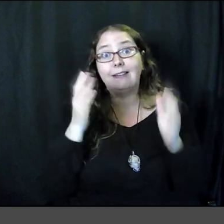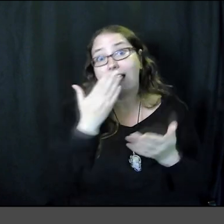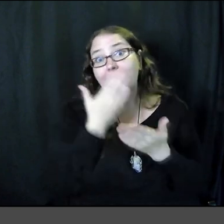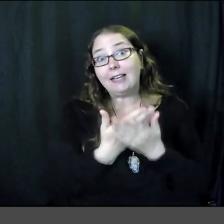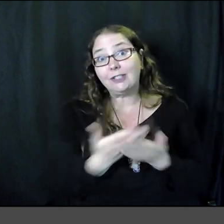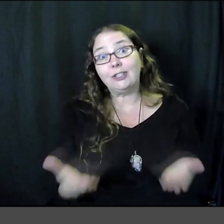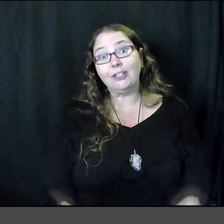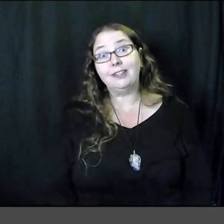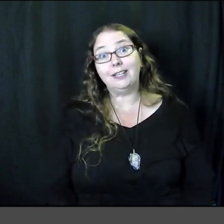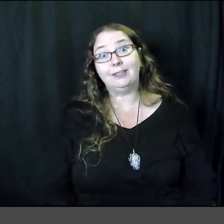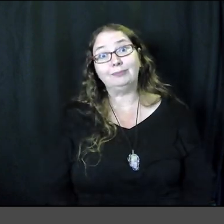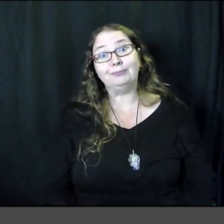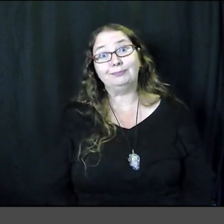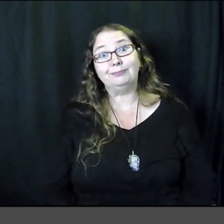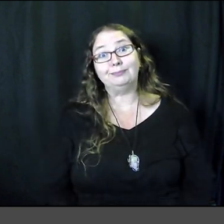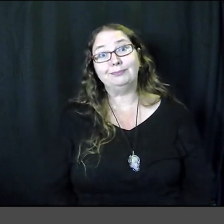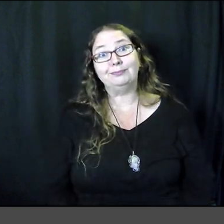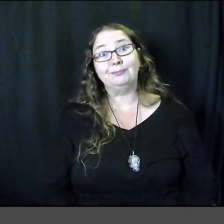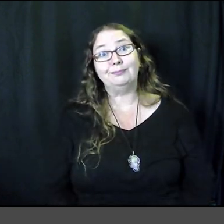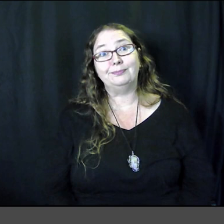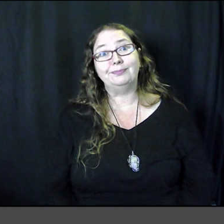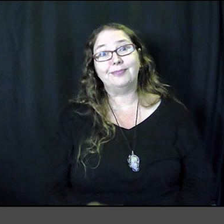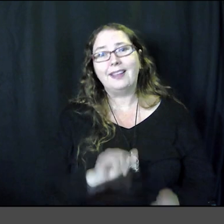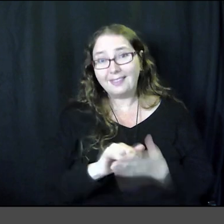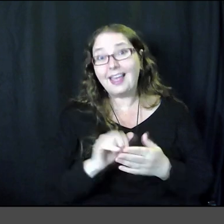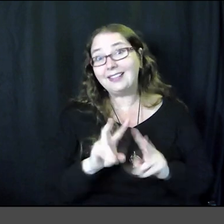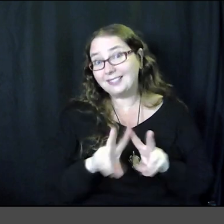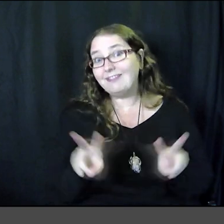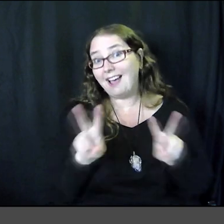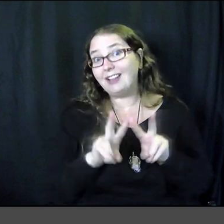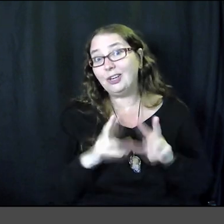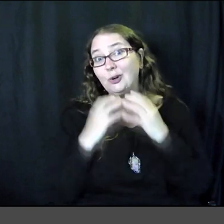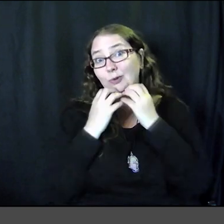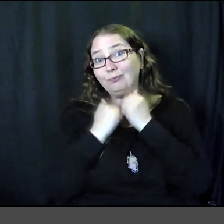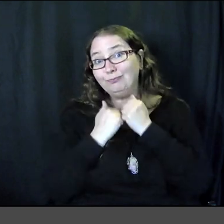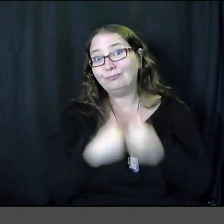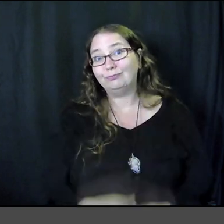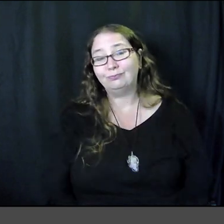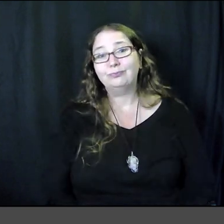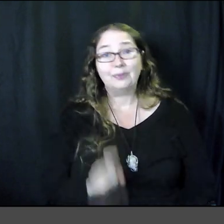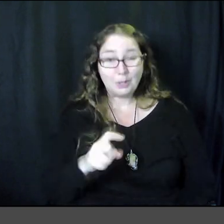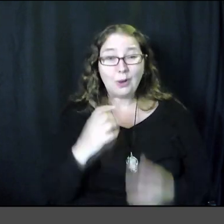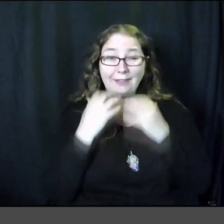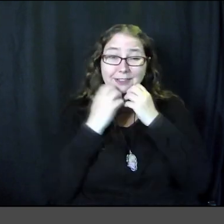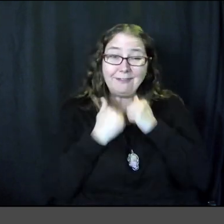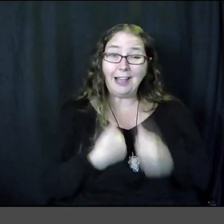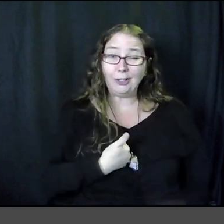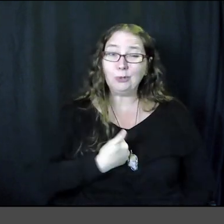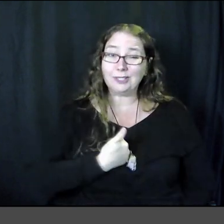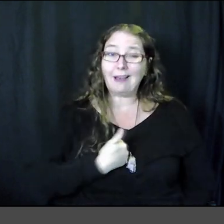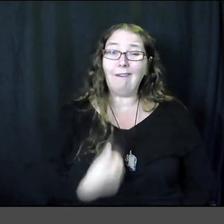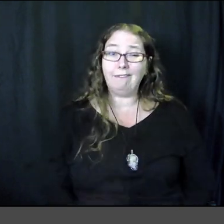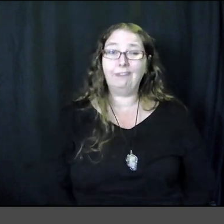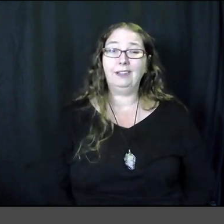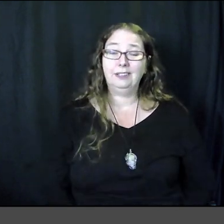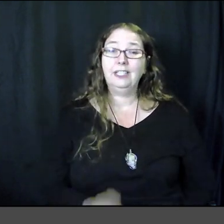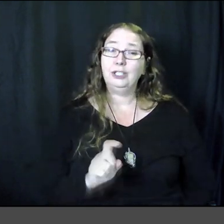AND THAT'S A VALUE BECAUSE YOU HAVE TO YOU HAVE TO VALUE YOURSELF. YOU HAVE TO VALUE OTHERS TO DO THAT.